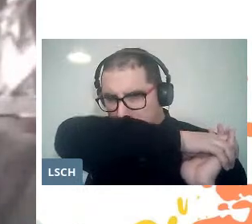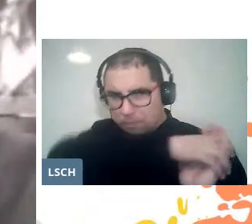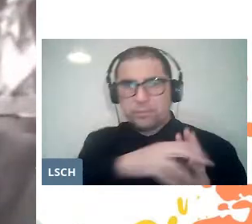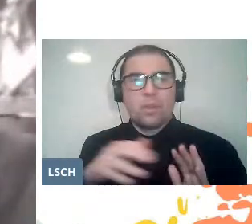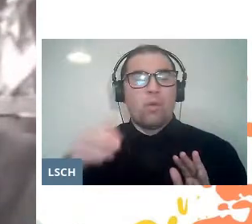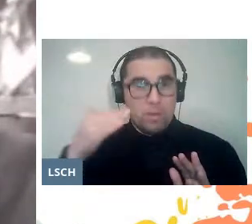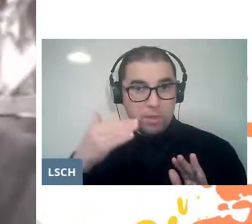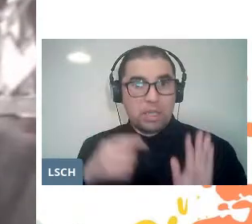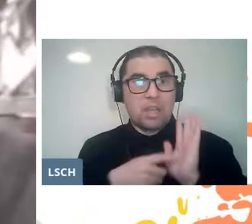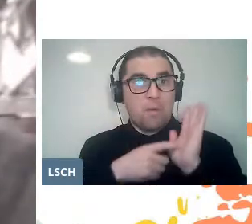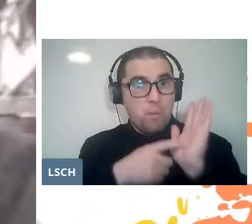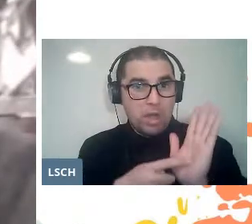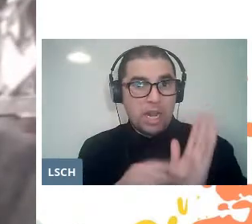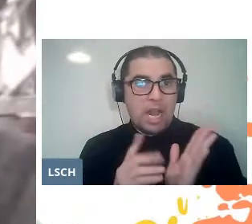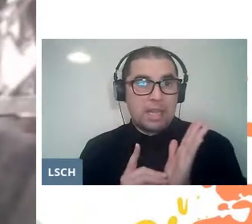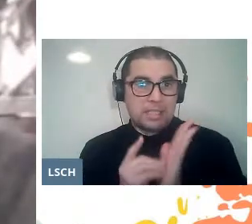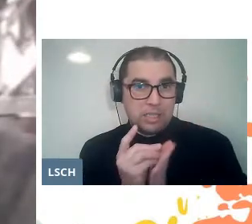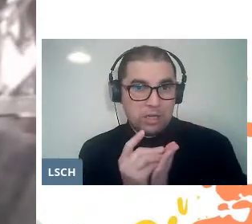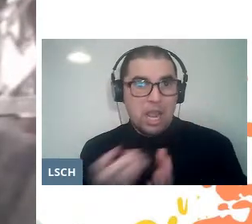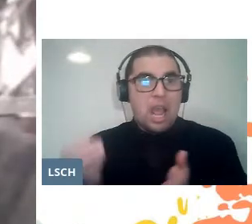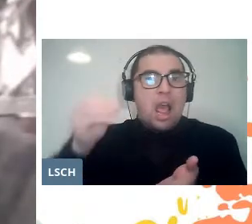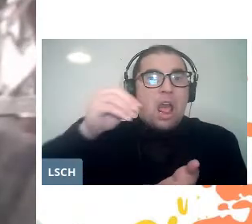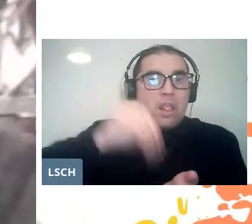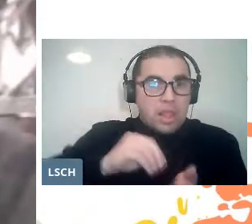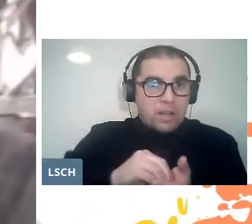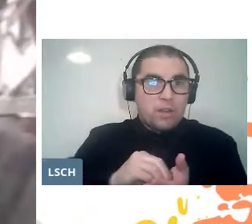in the developments within the sonata form.